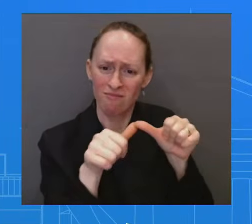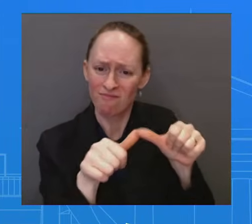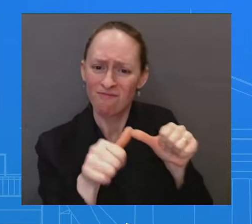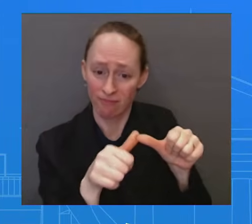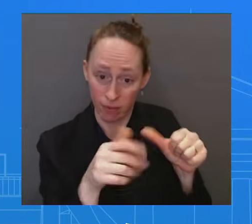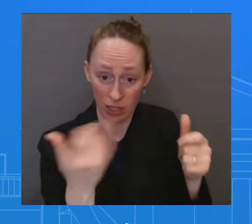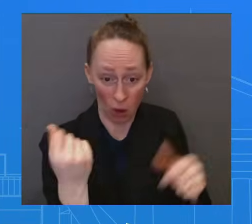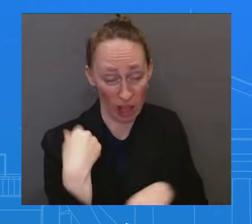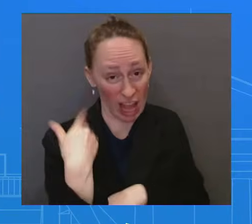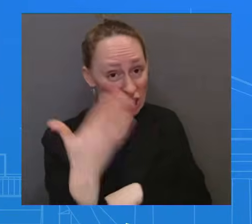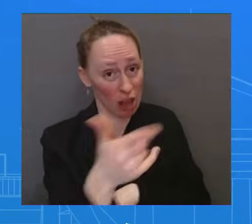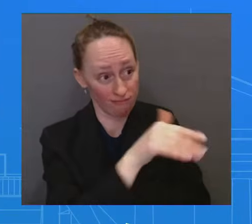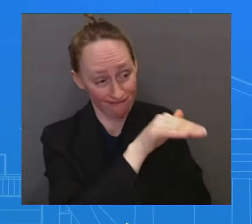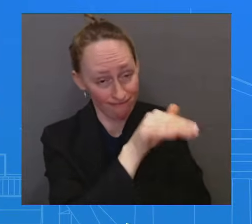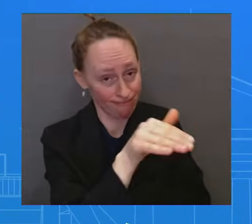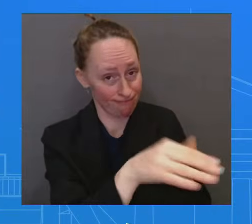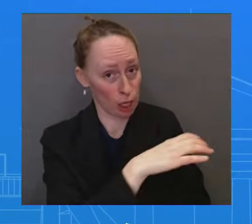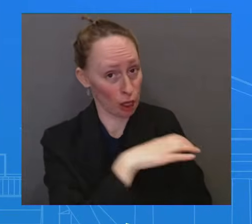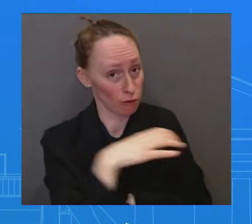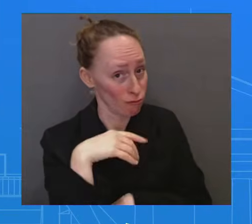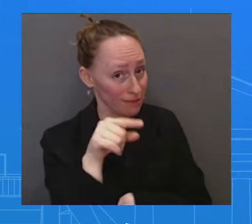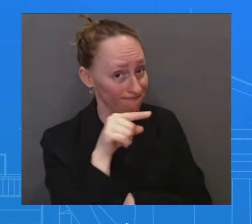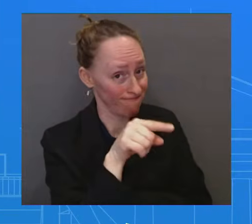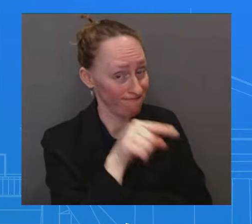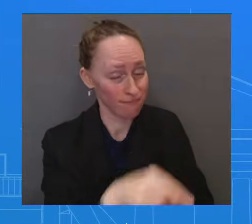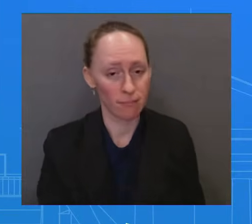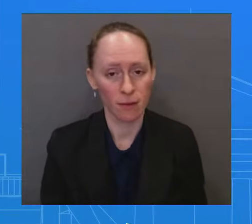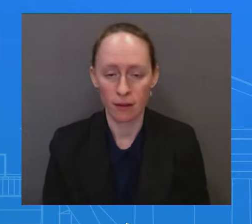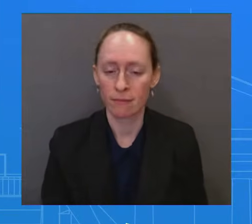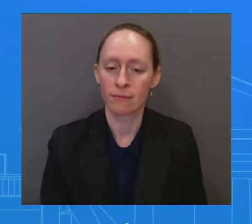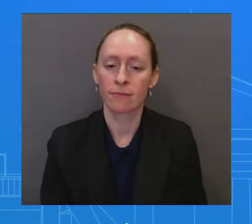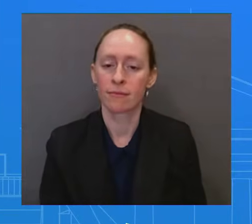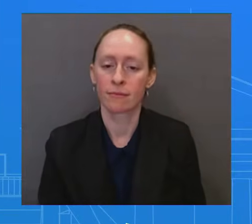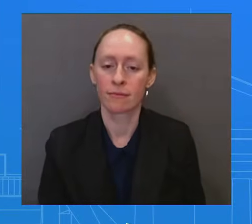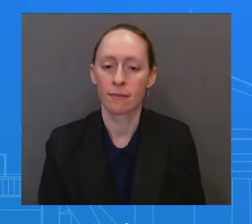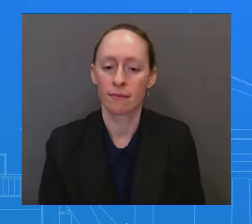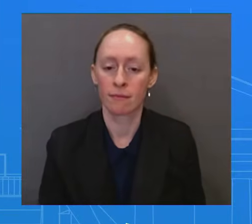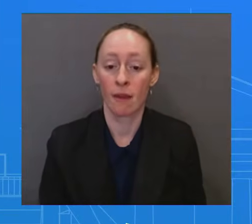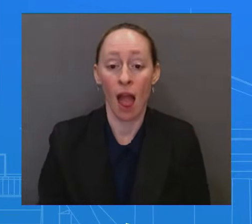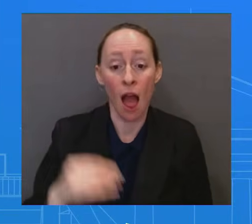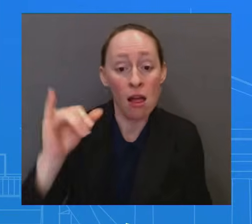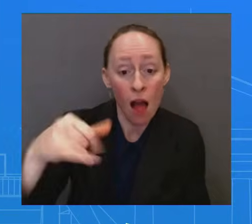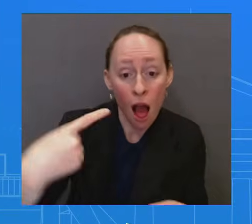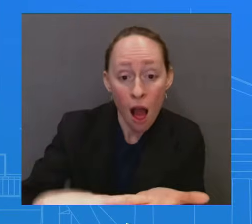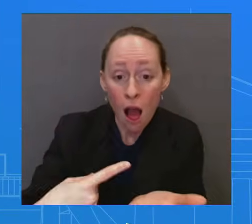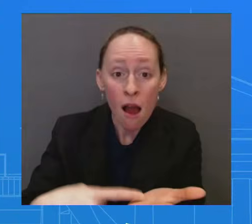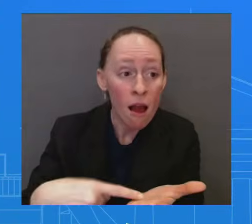talked about today was trying to work on getting at the root causes of migration. We're seeing record levels of people.